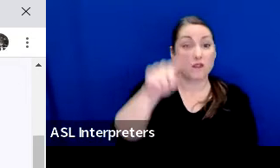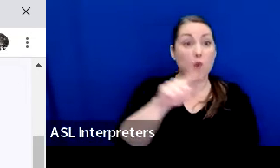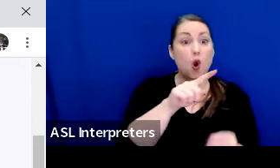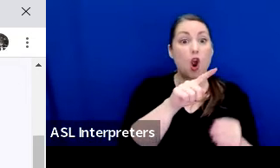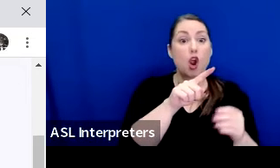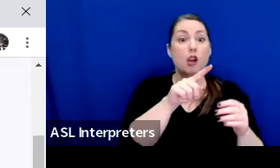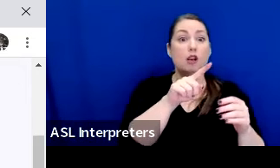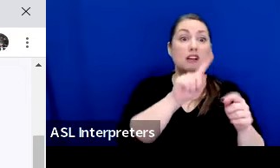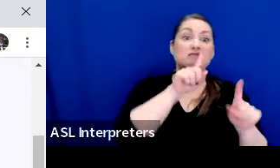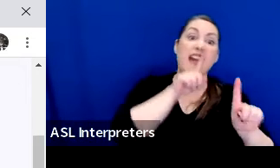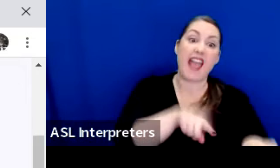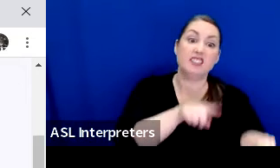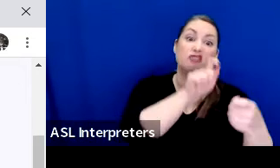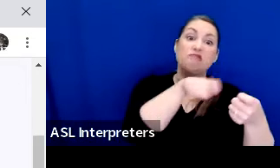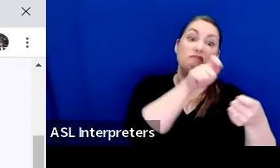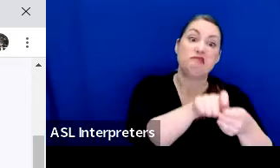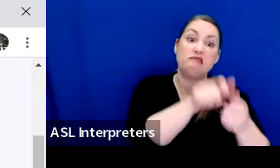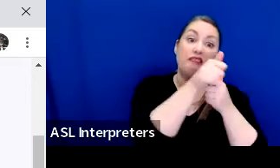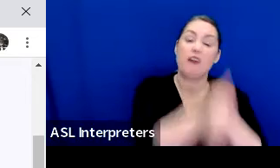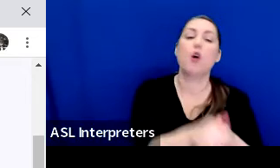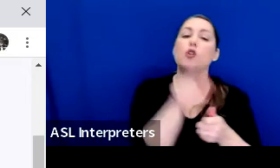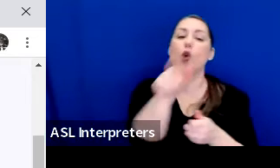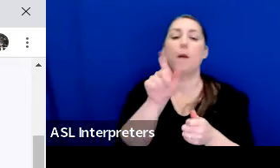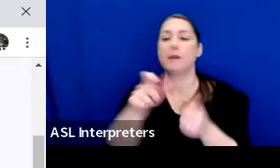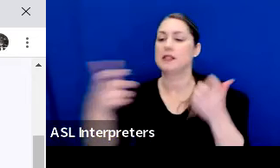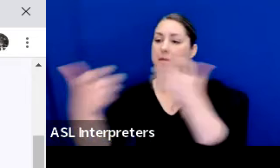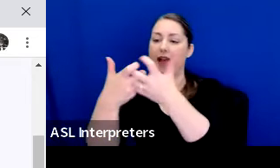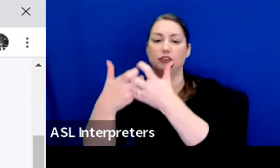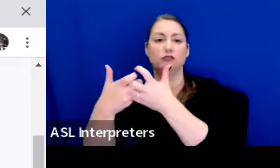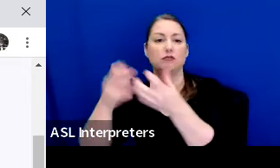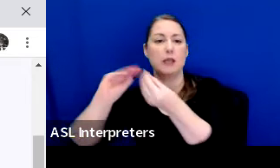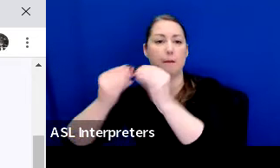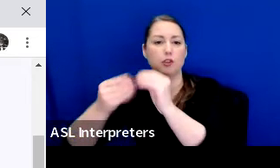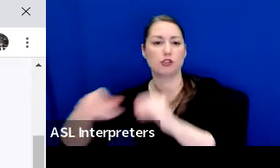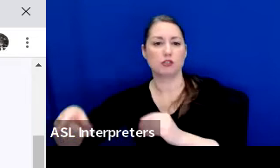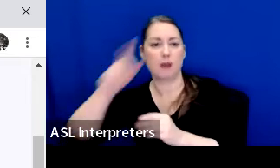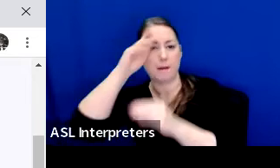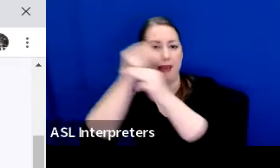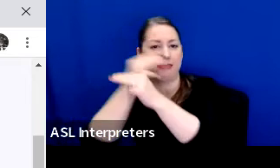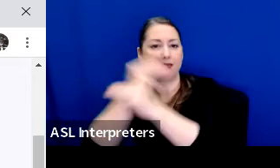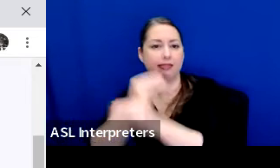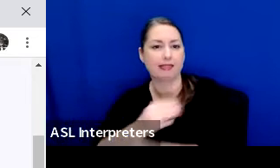On the other hand. There are ways of enforcing formats.